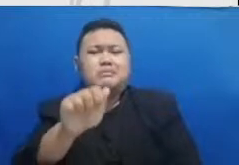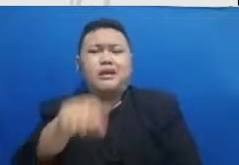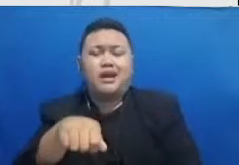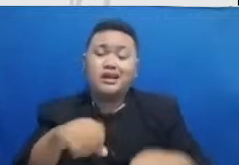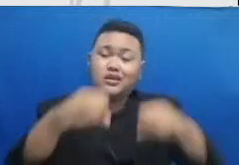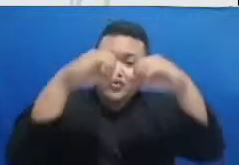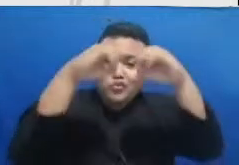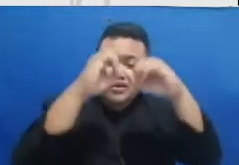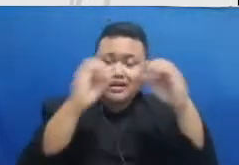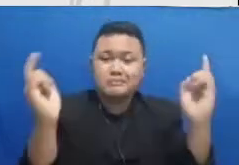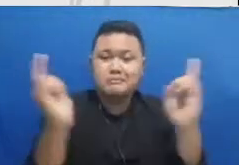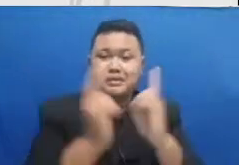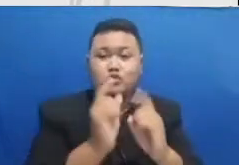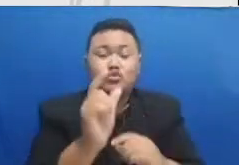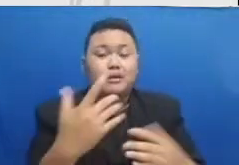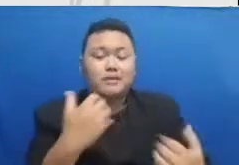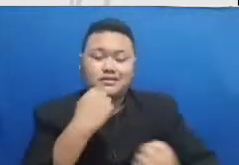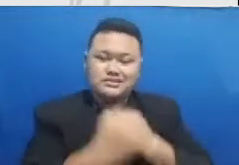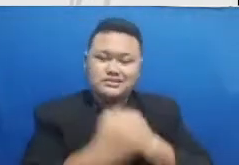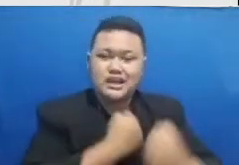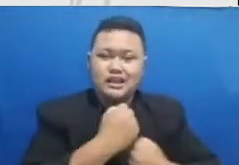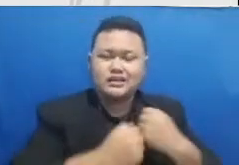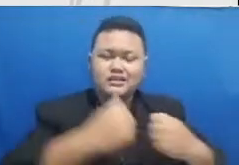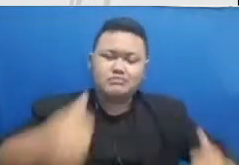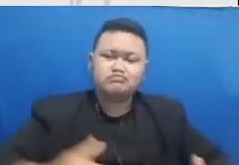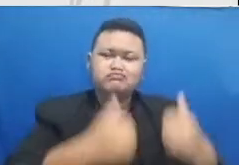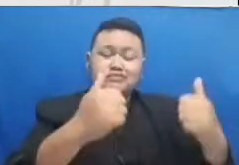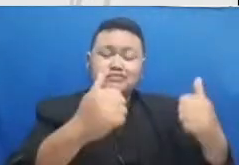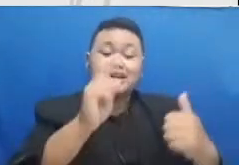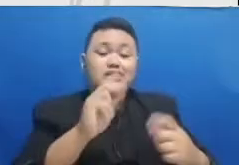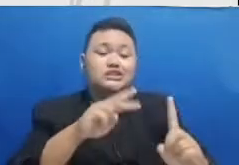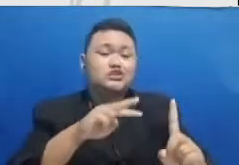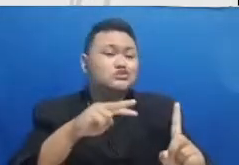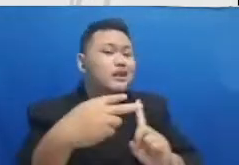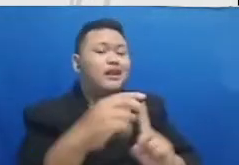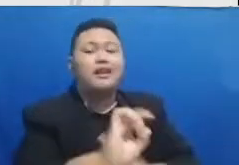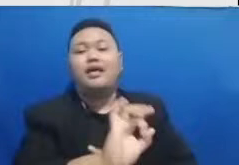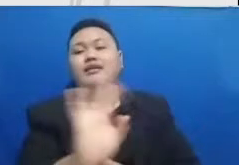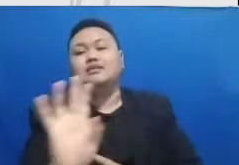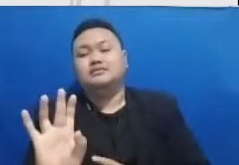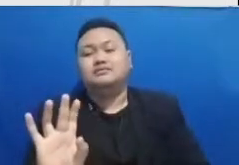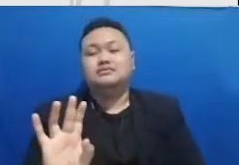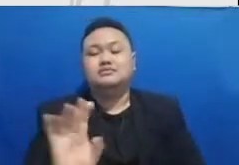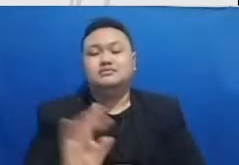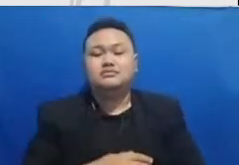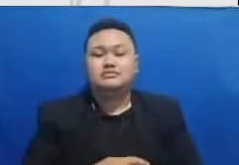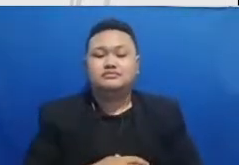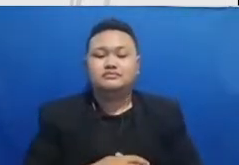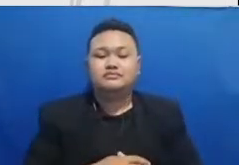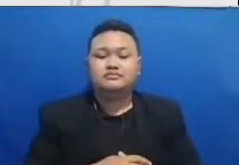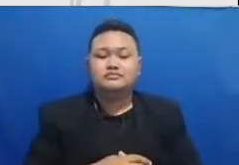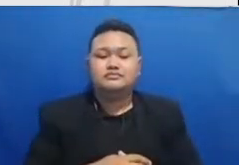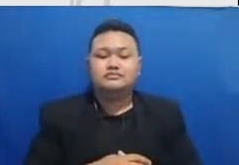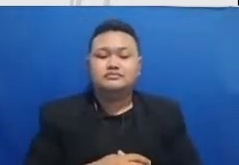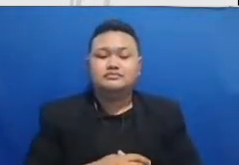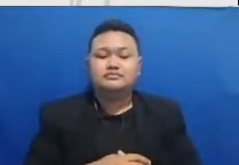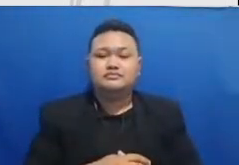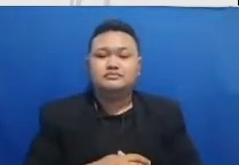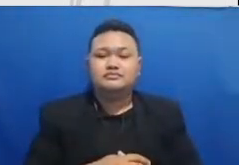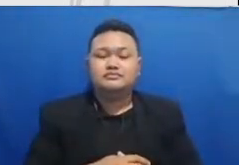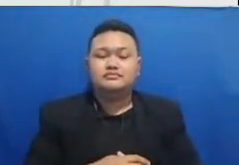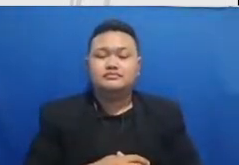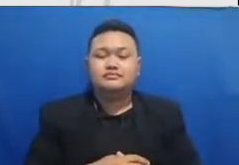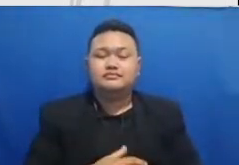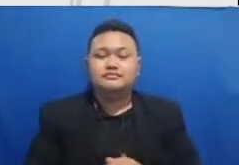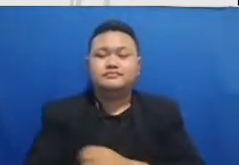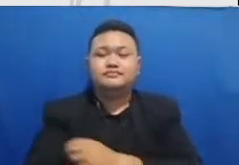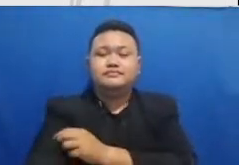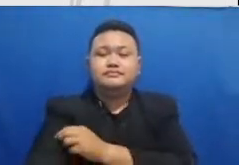from the point of view of what teaching and learning scenarios and you can use Google Maps because you